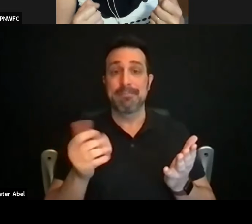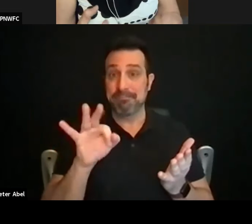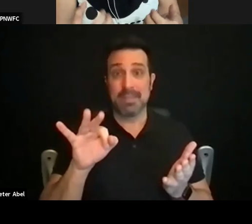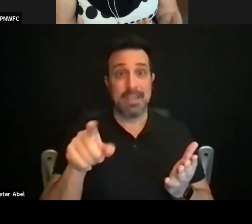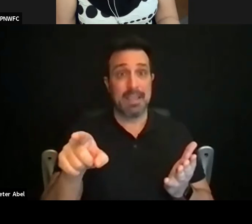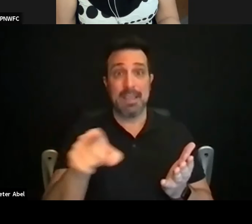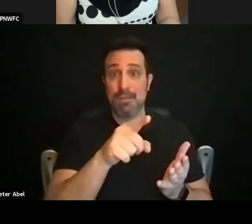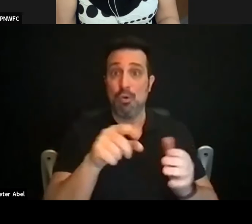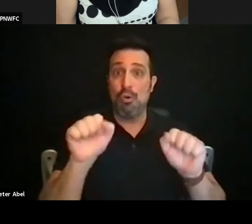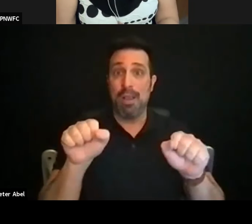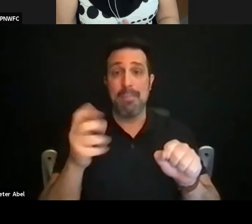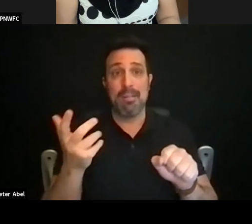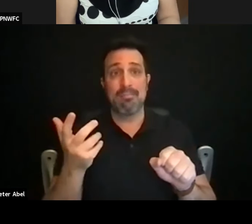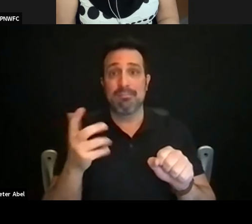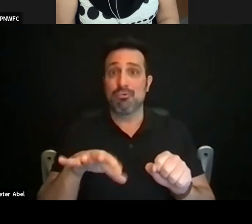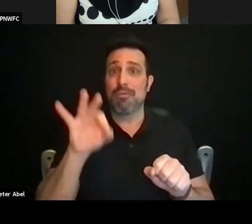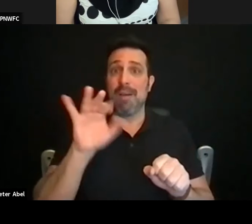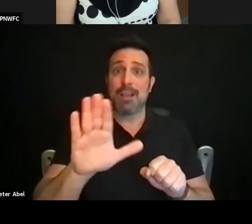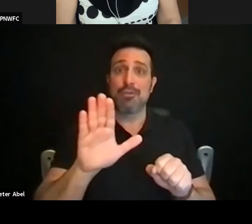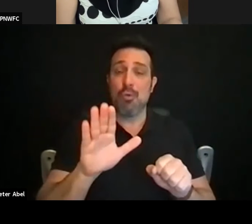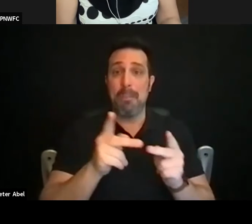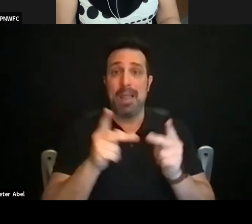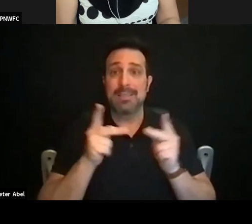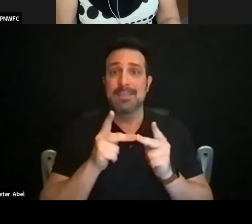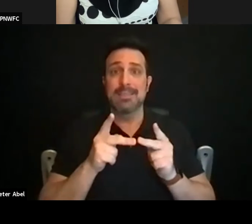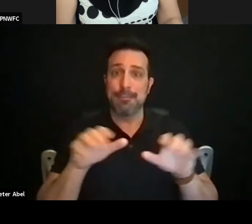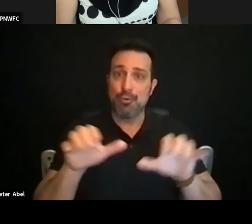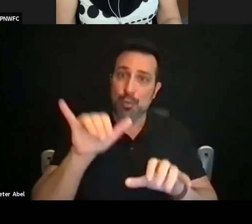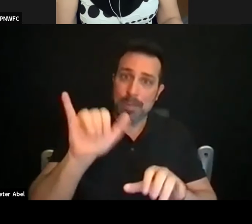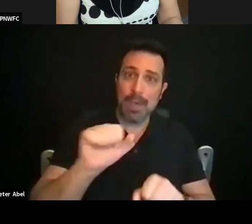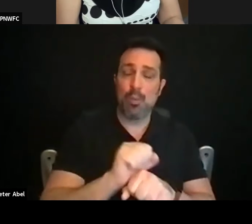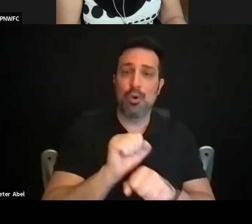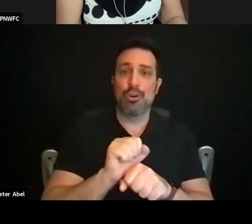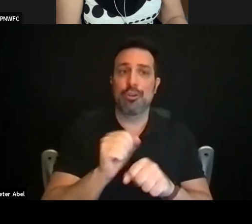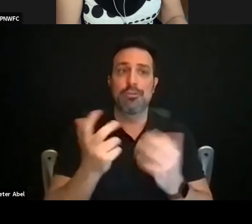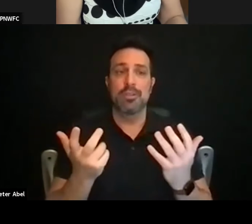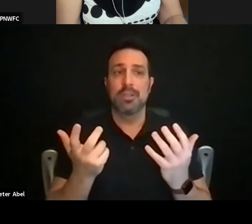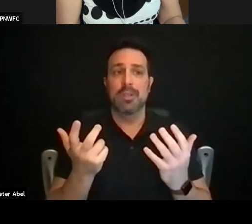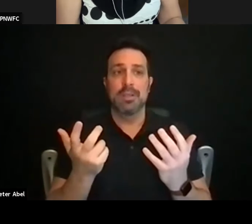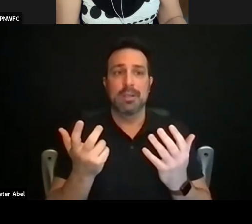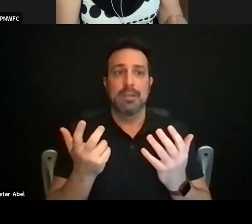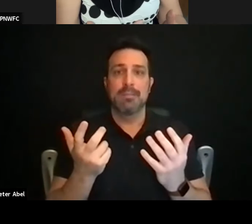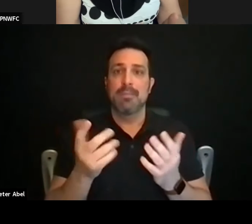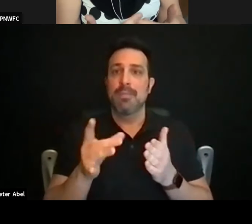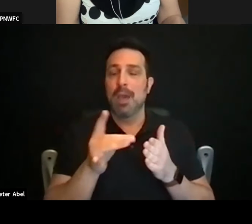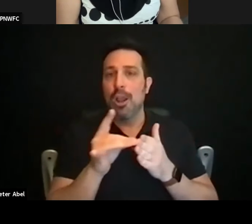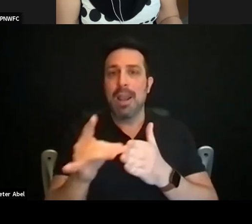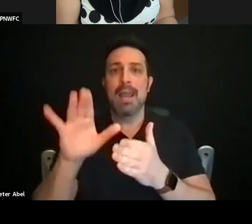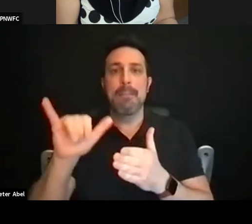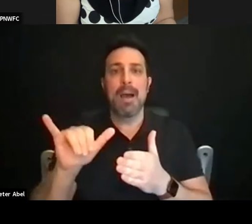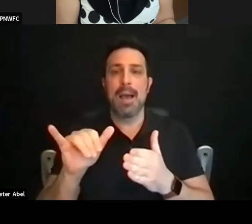And I found BIPOC leaders who shared that passion. If you're able